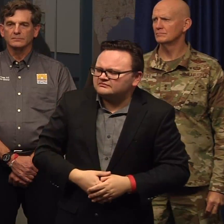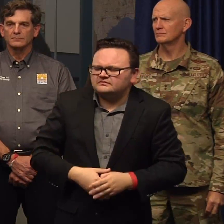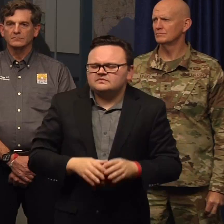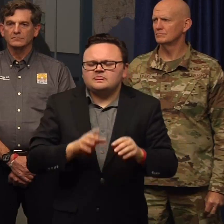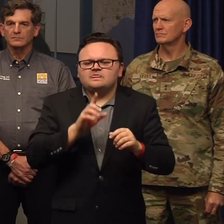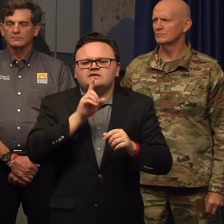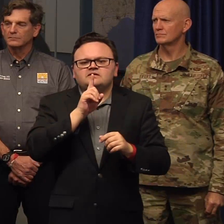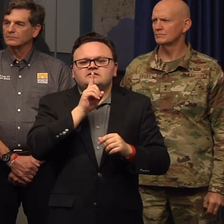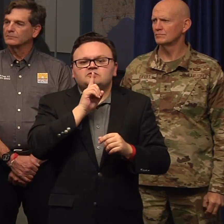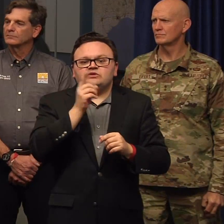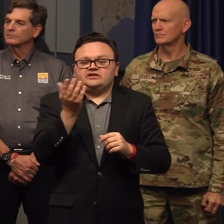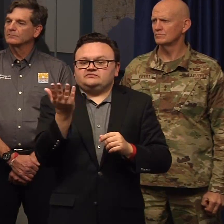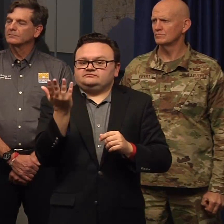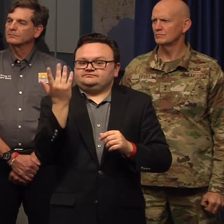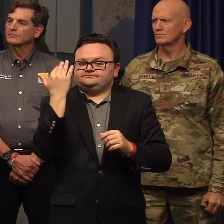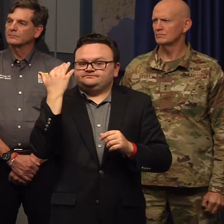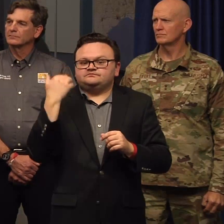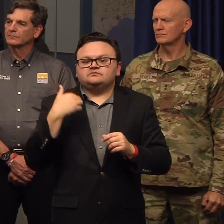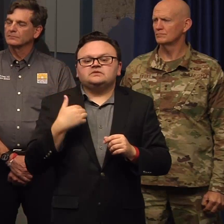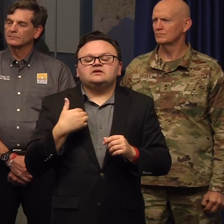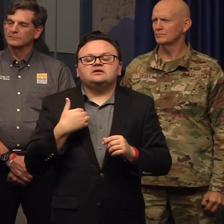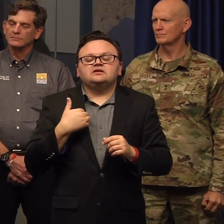THERE'S NO COMMUNITY SPREAD TO THESE OTHER COMMUNITIESWHEN YOU